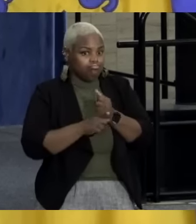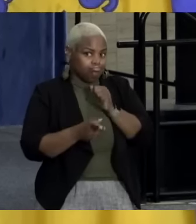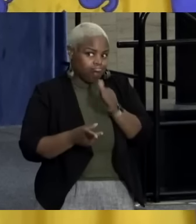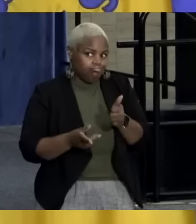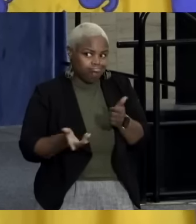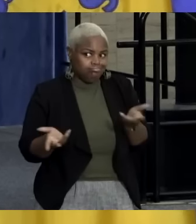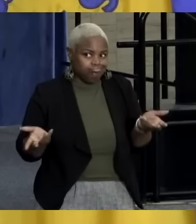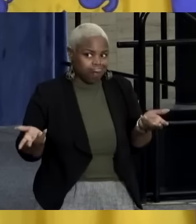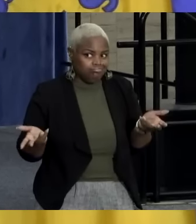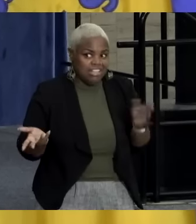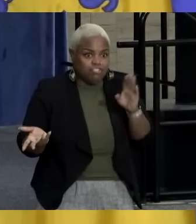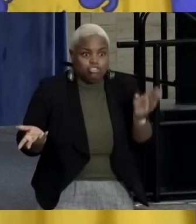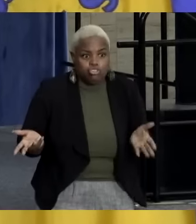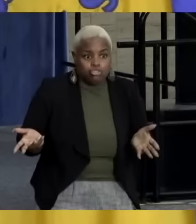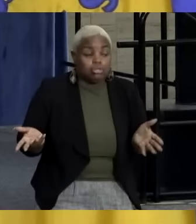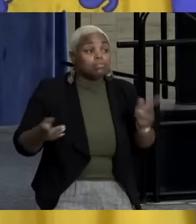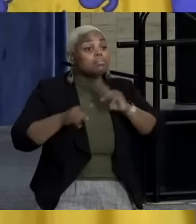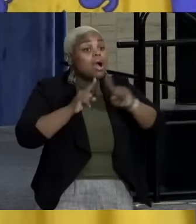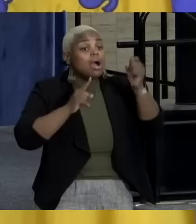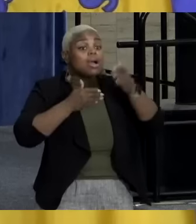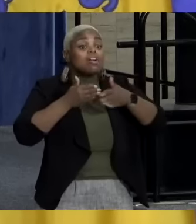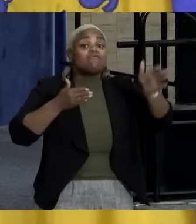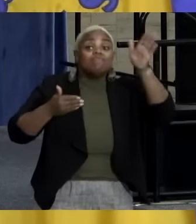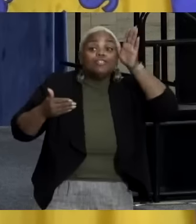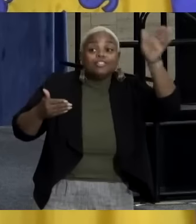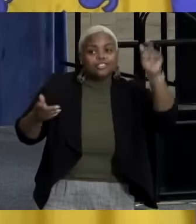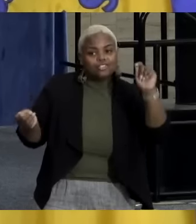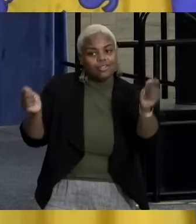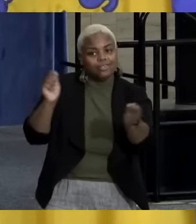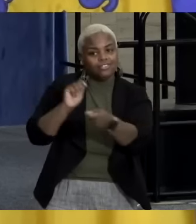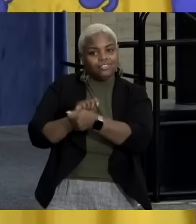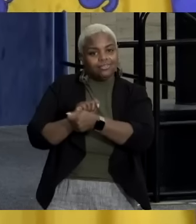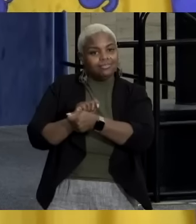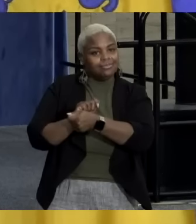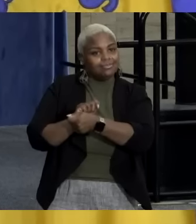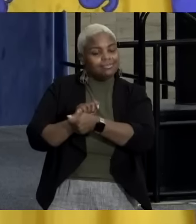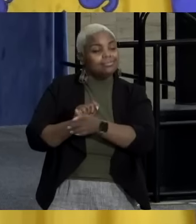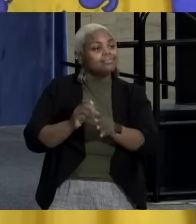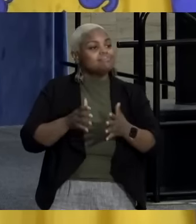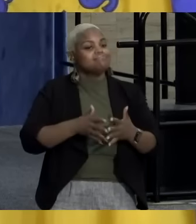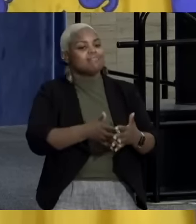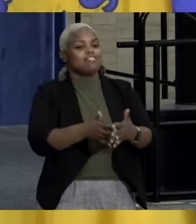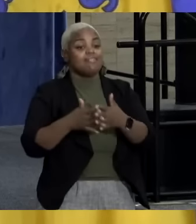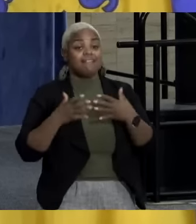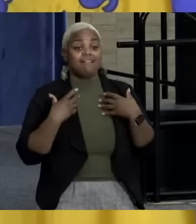It is time for American healthcare to catch up to American science.